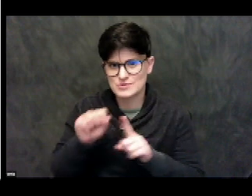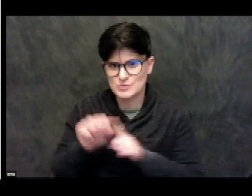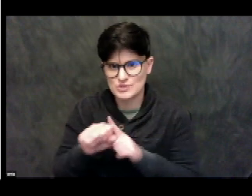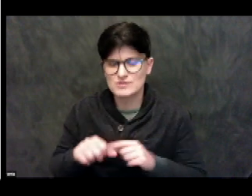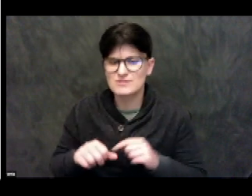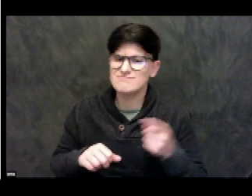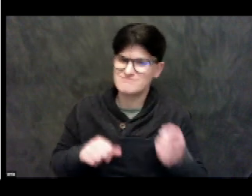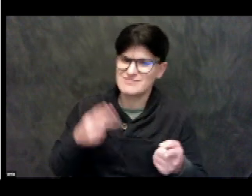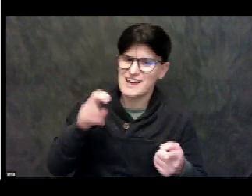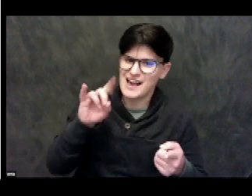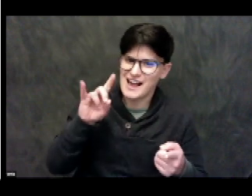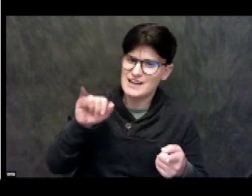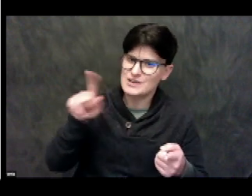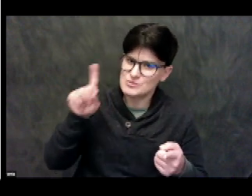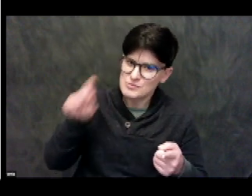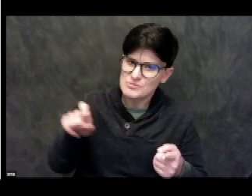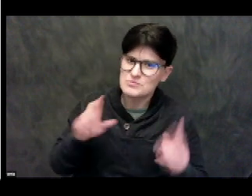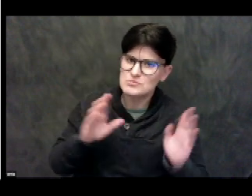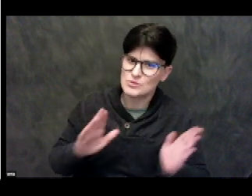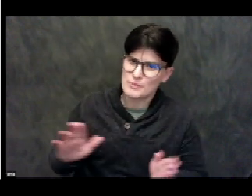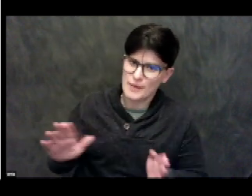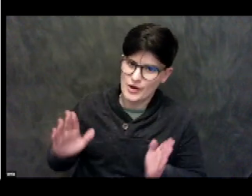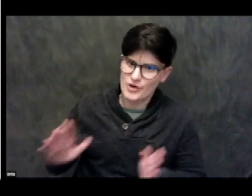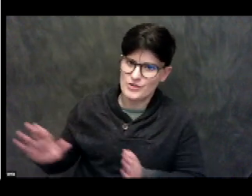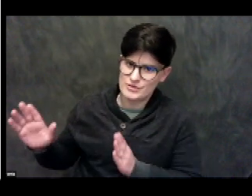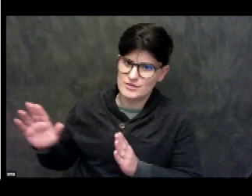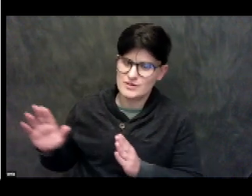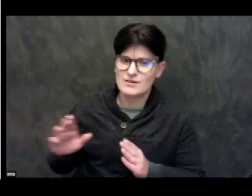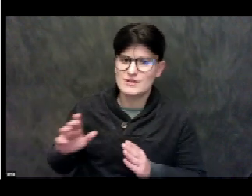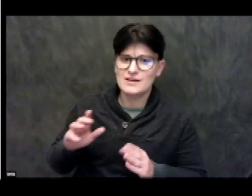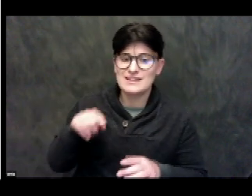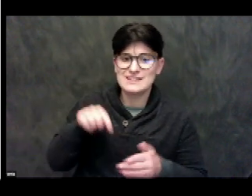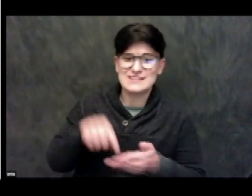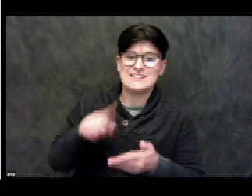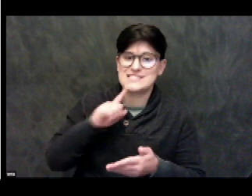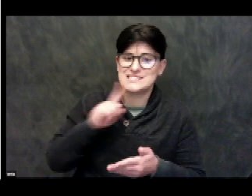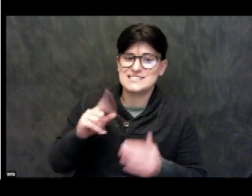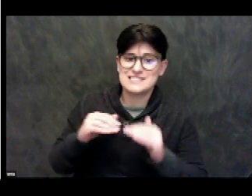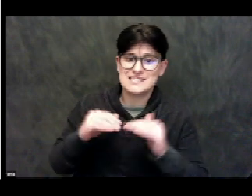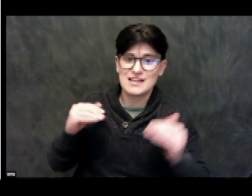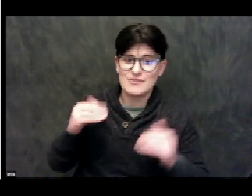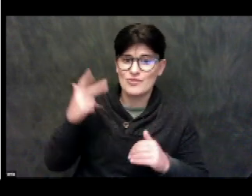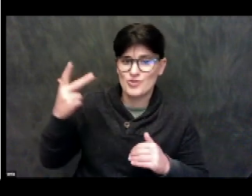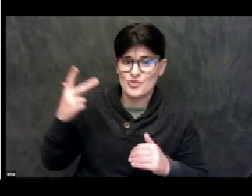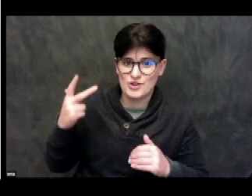So, you know, making sure that, you know, this is like the level three kind of hospital. I wouldn't probably deliver at